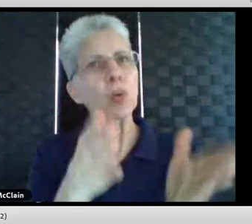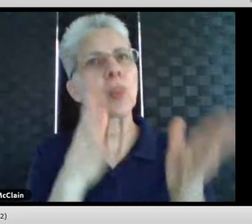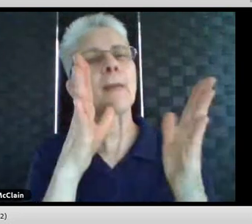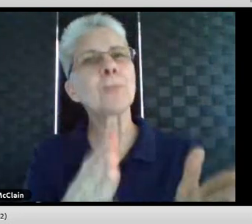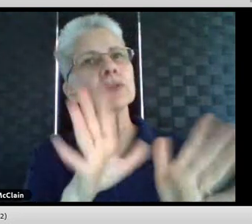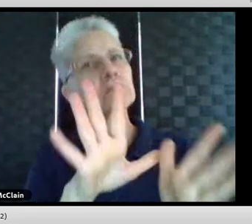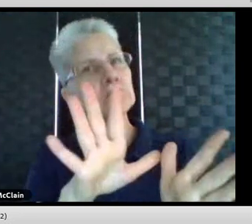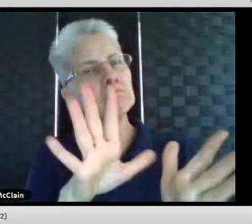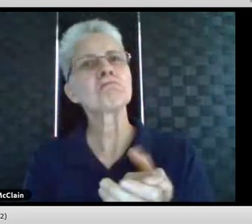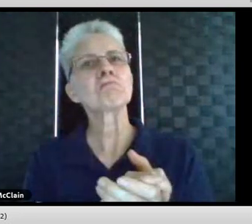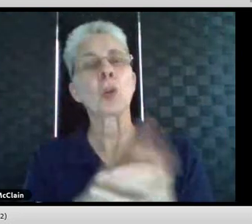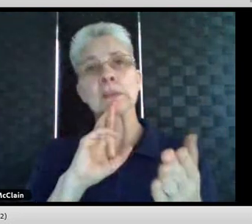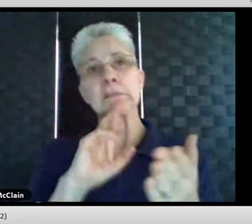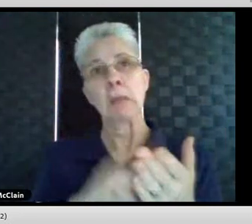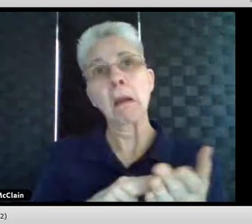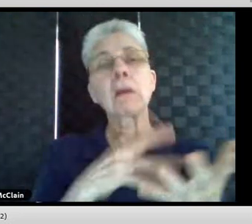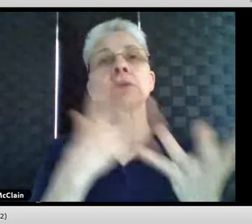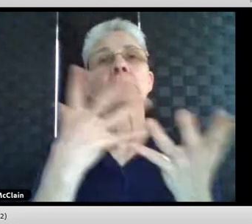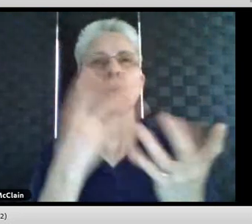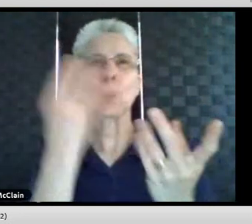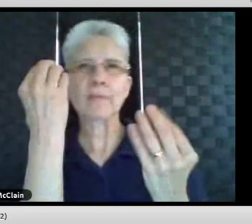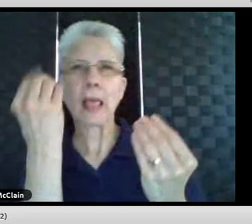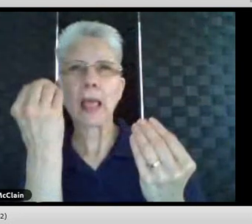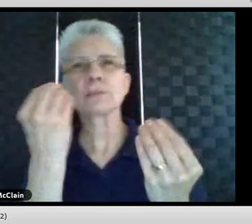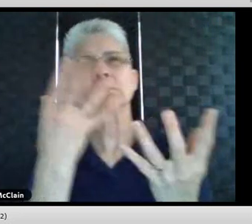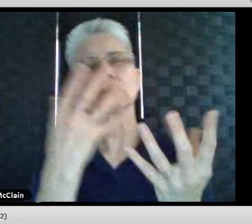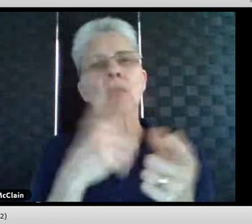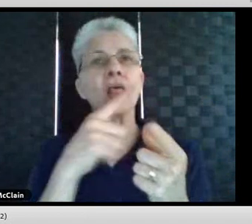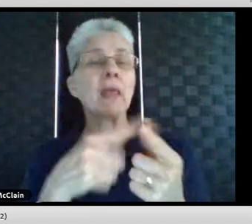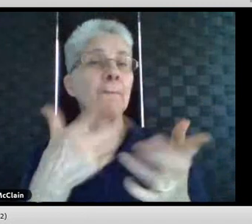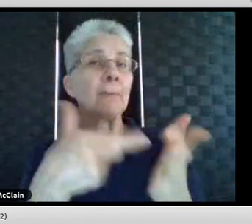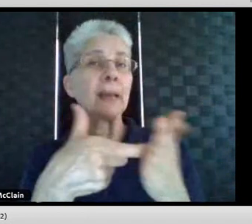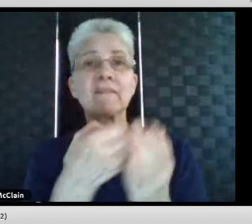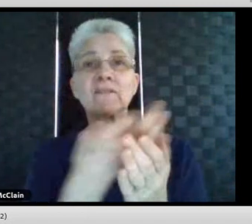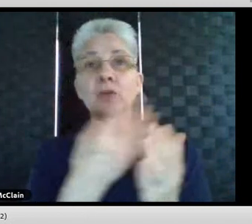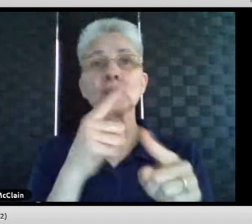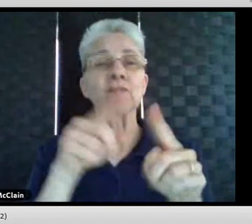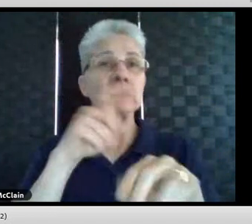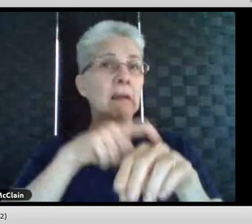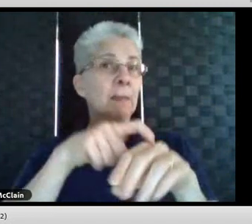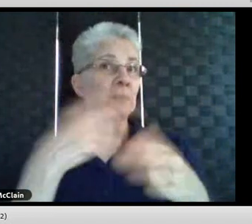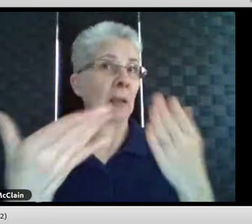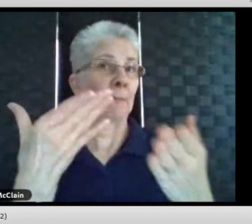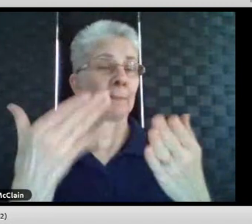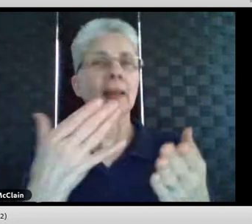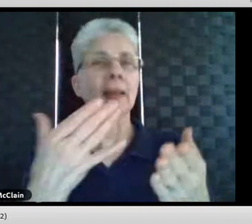You respond. You reflect, and this may take a couple of different times, and so I really like this process.